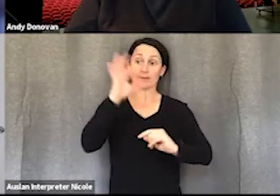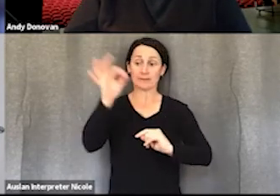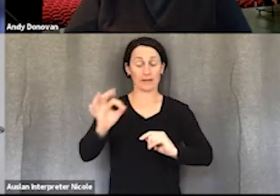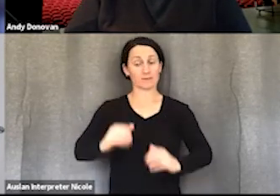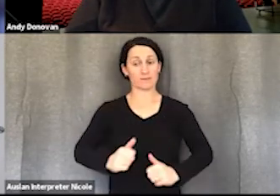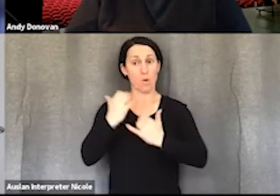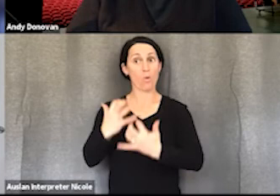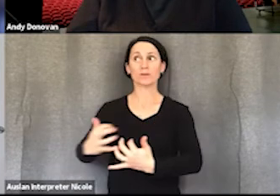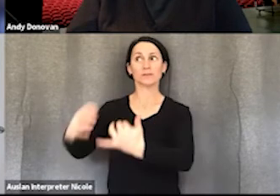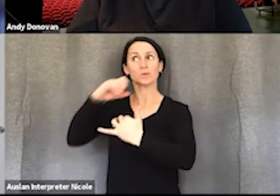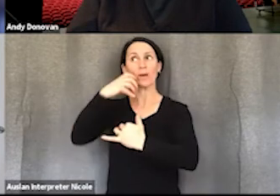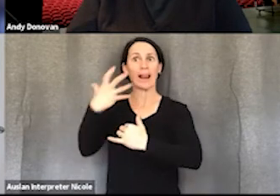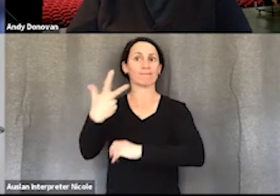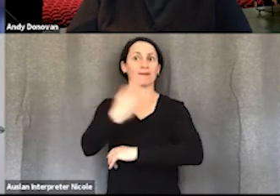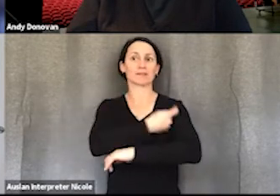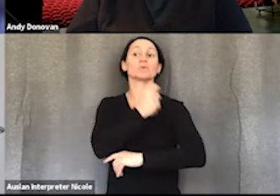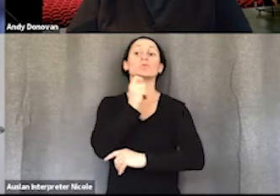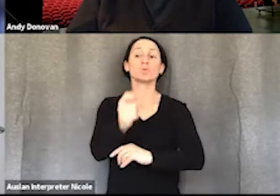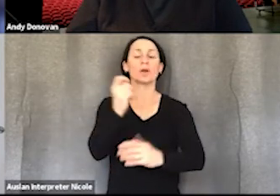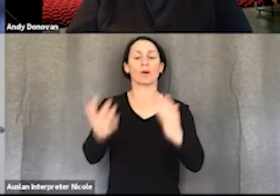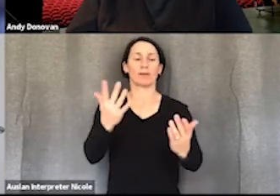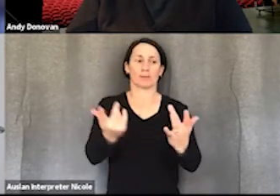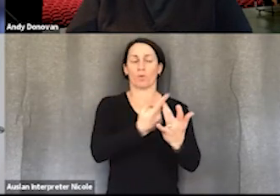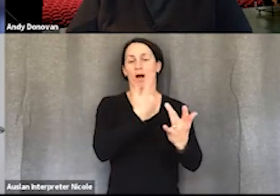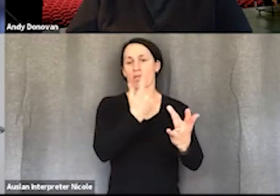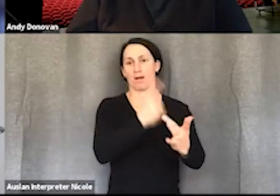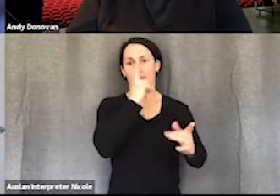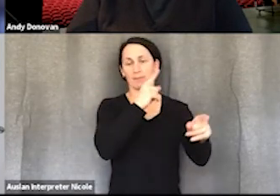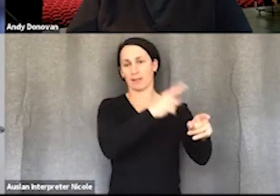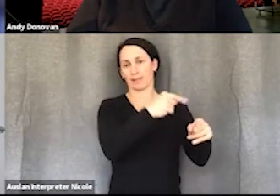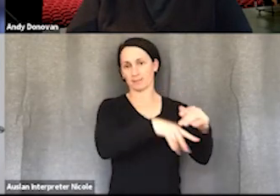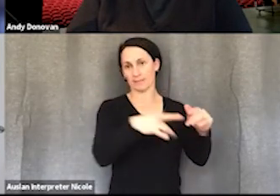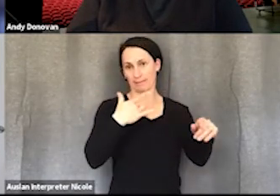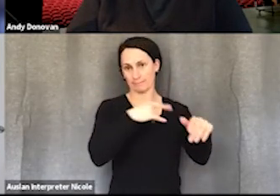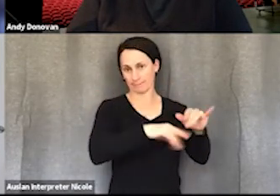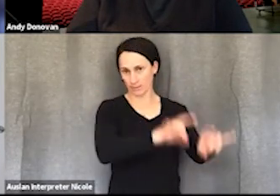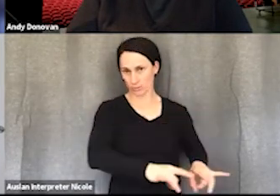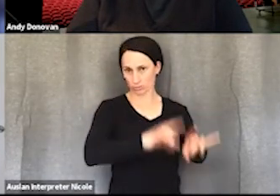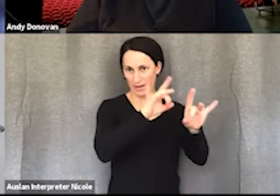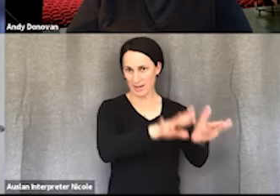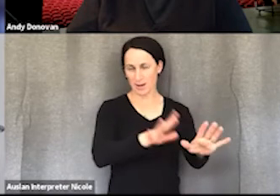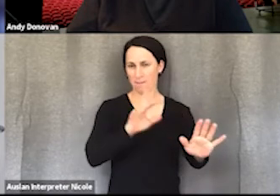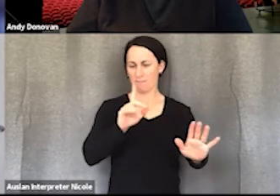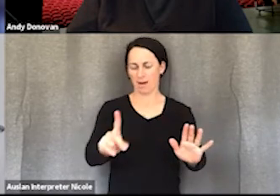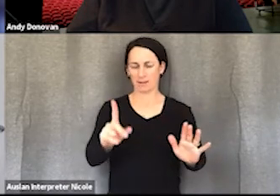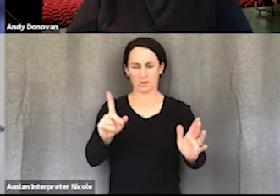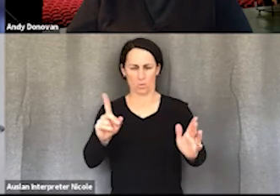population. What that means for us in terms of attendances is yet to be seen, in terms of whether we will see